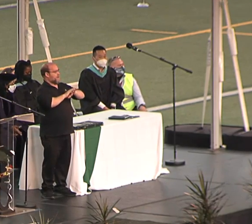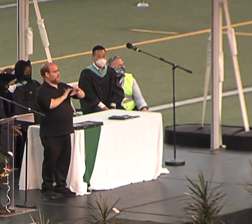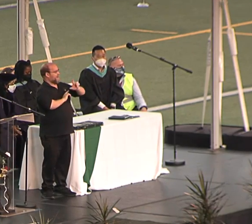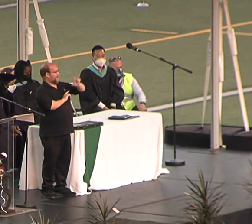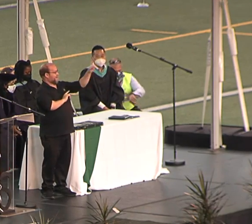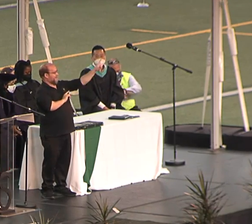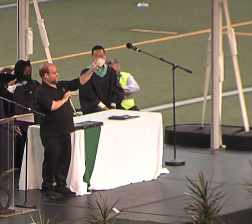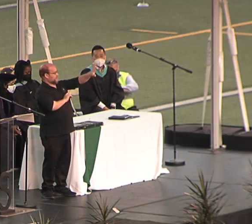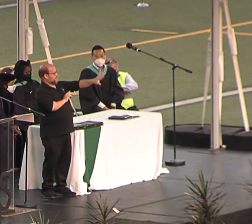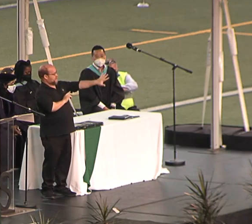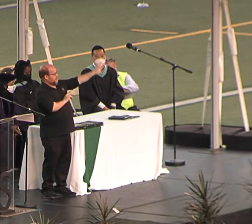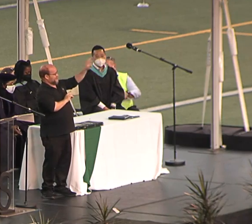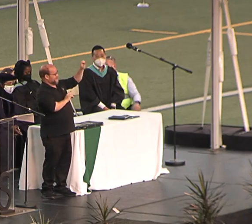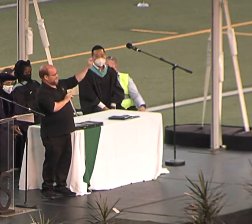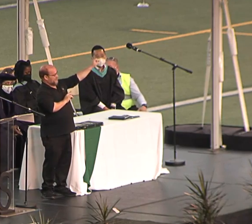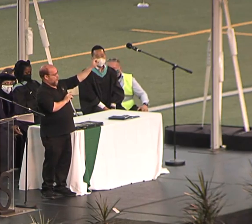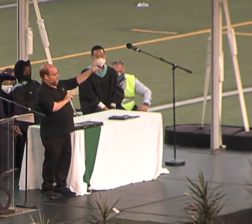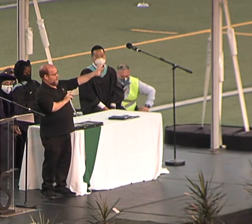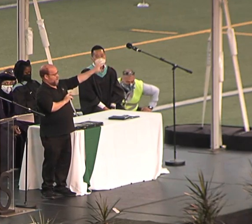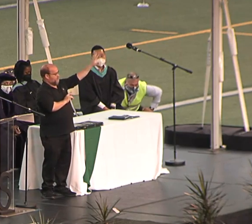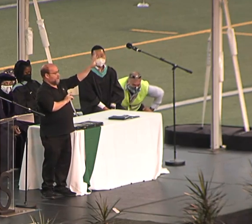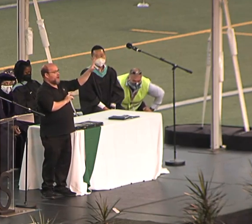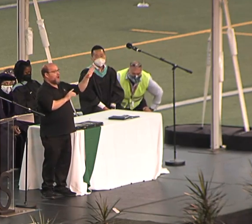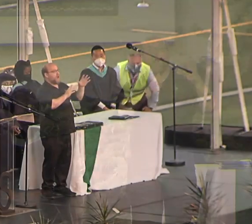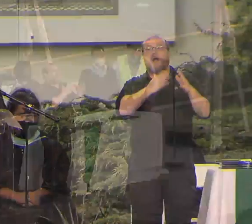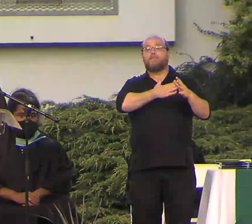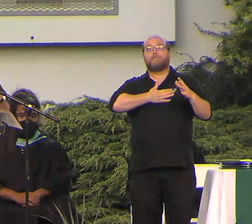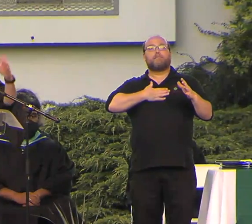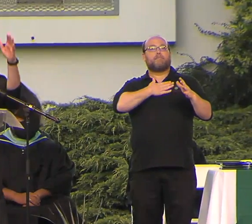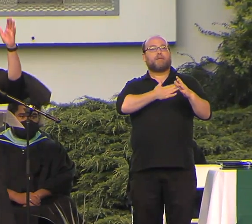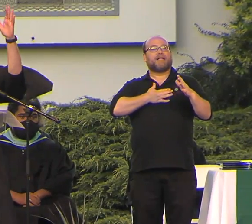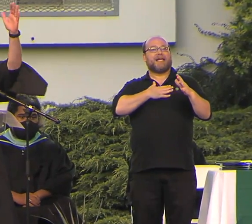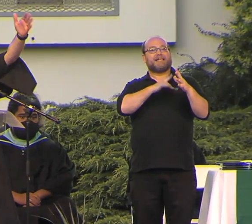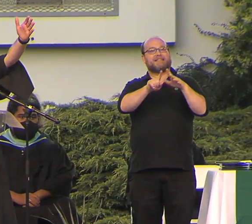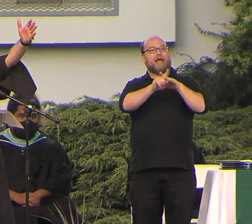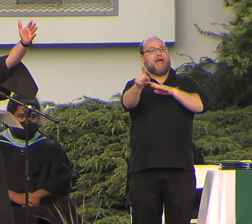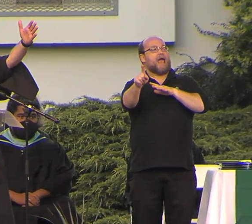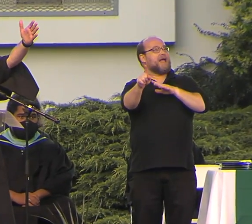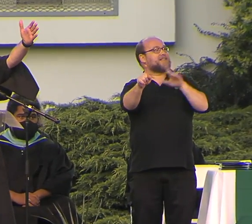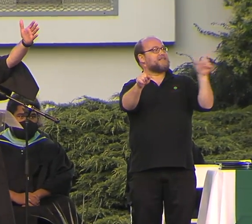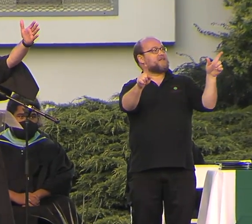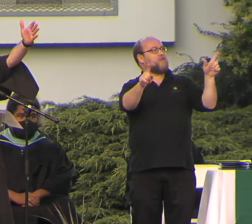of our stadium please exit through the tunnels and the rolling doors immediately at the back of the stadium.